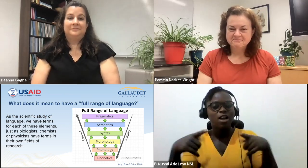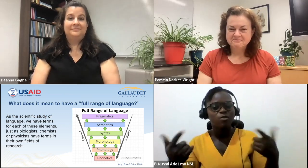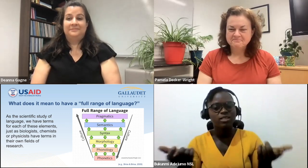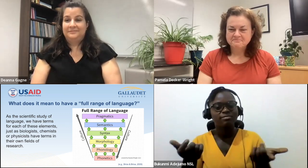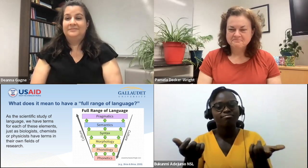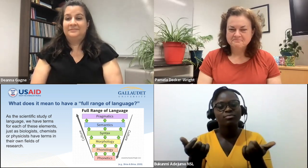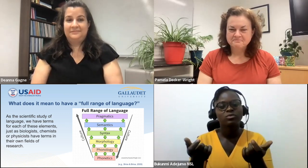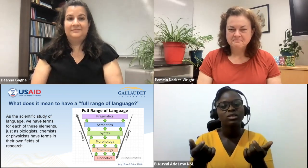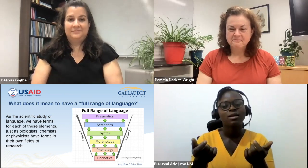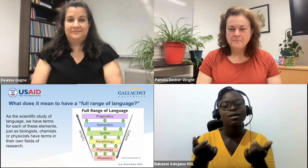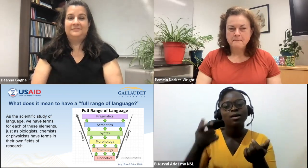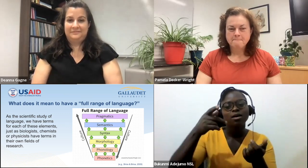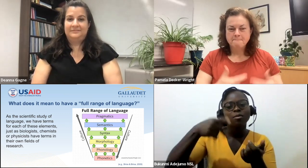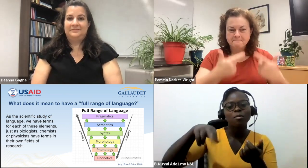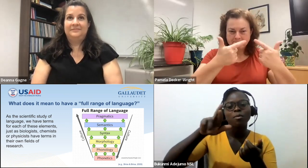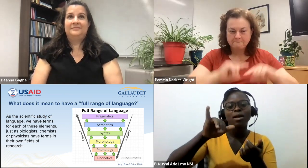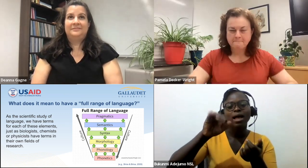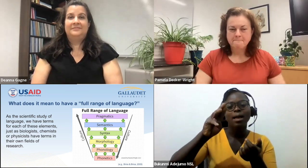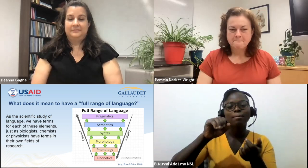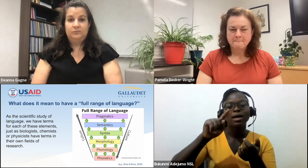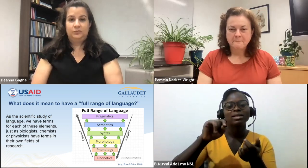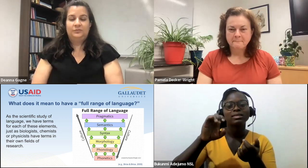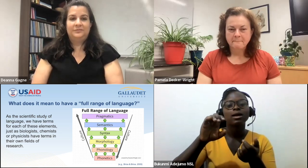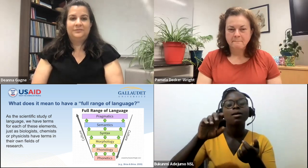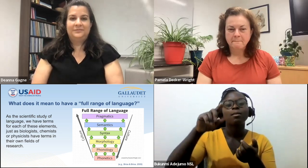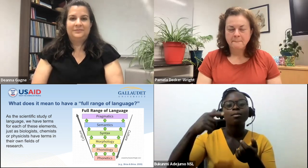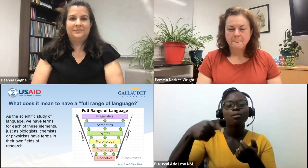So the same wrongs here, just the linguistic terms applied.